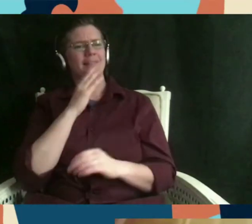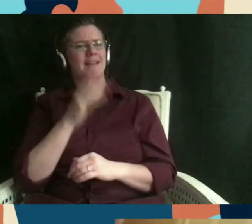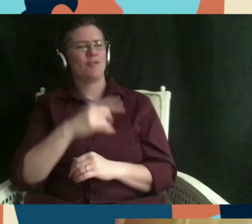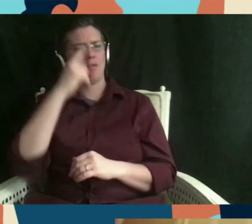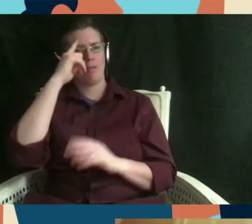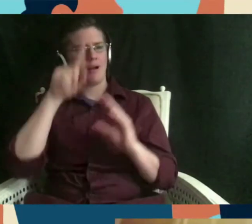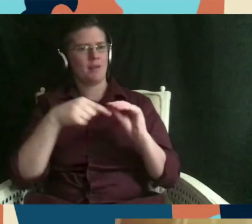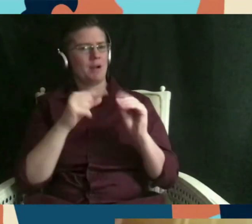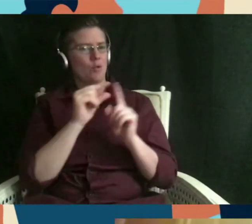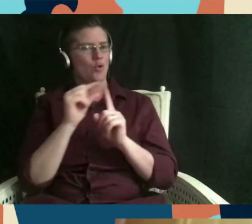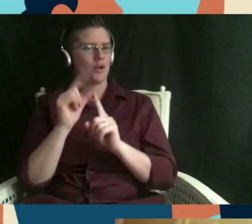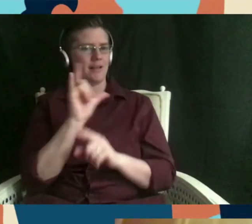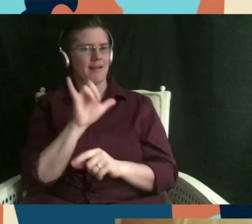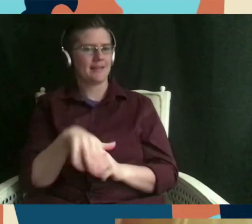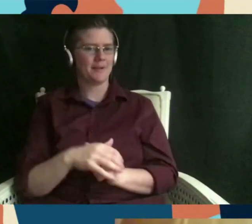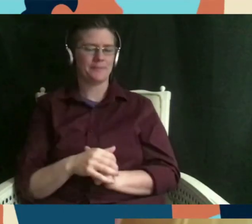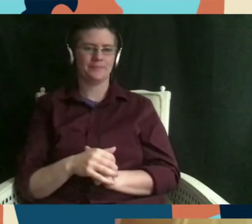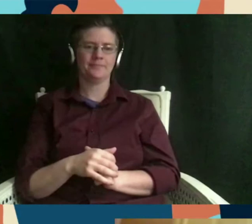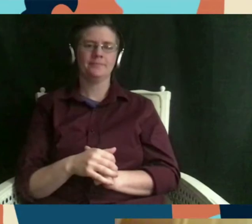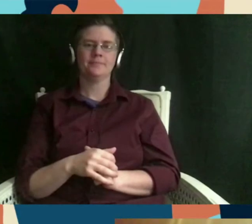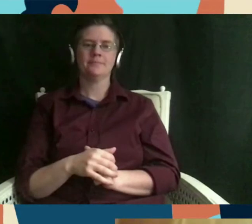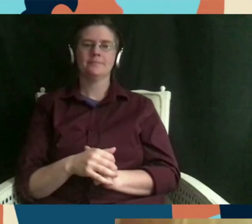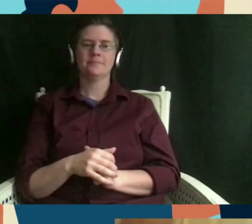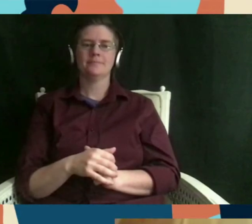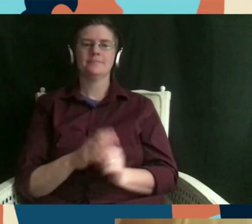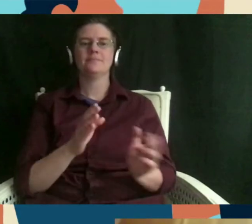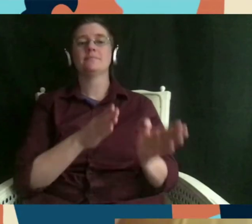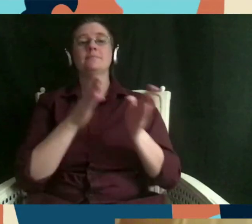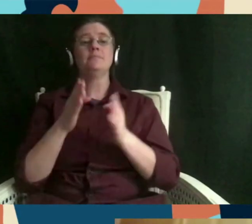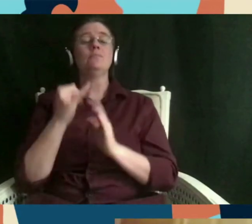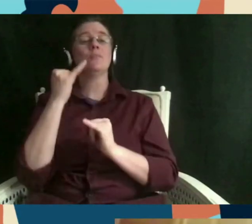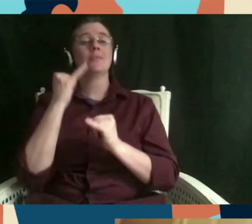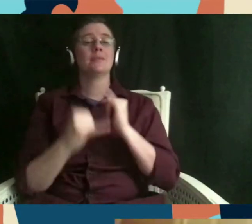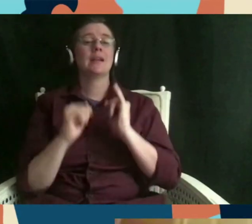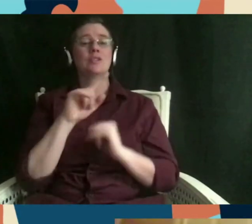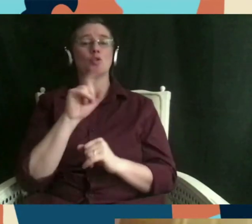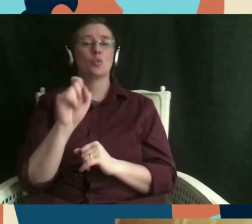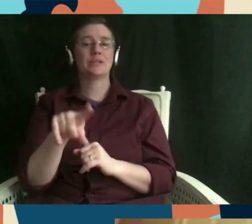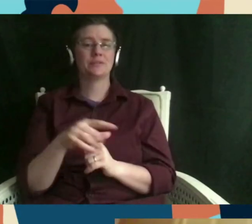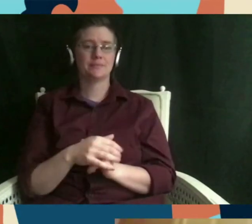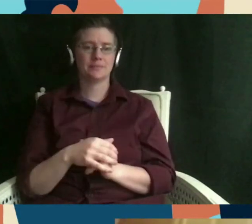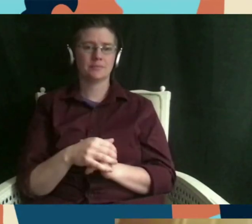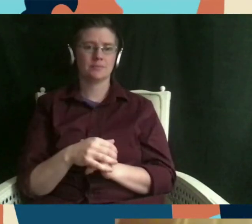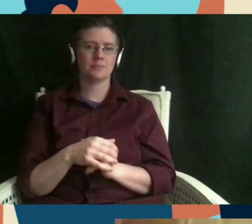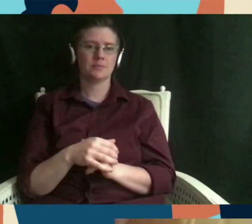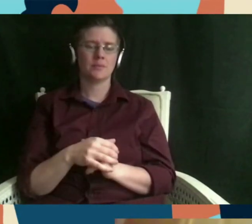let me just um on to the last question what advice would you give to those